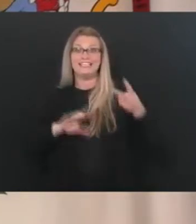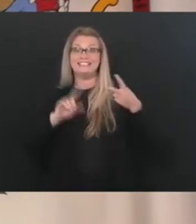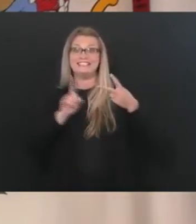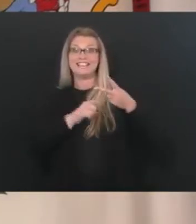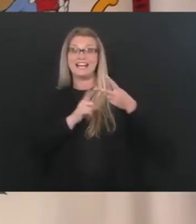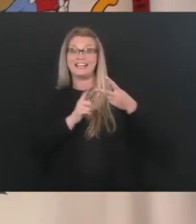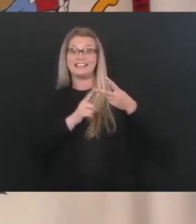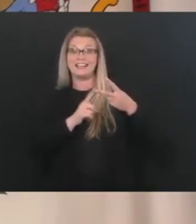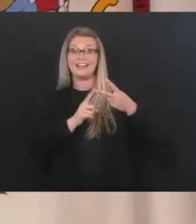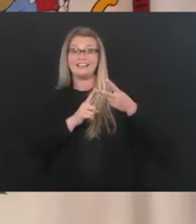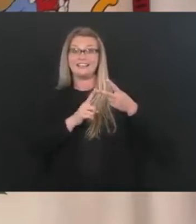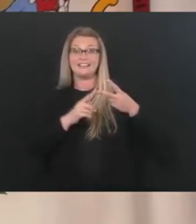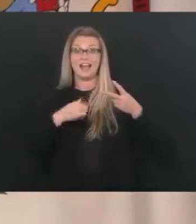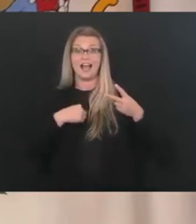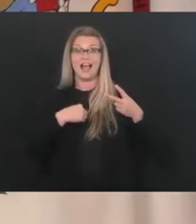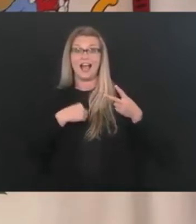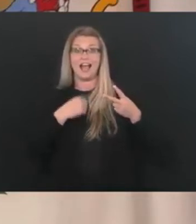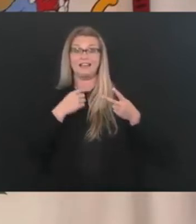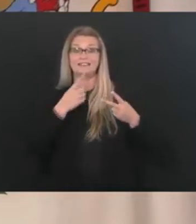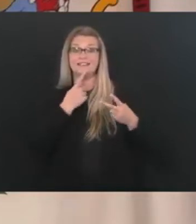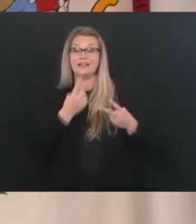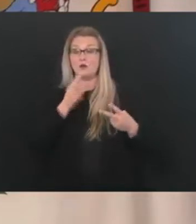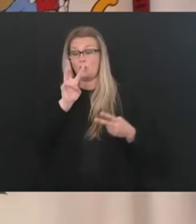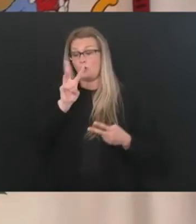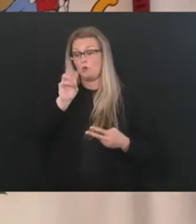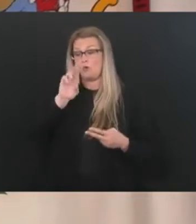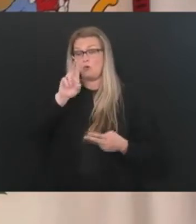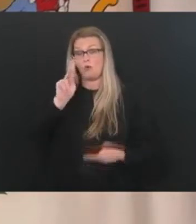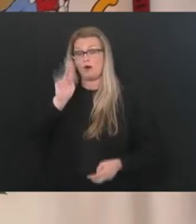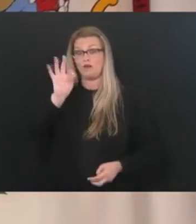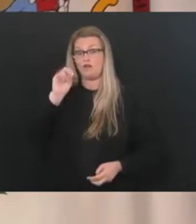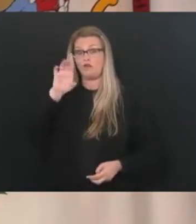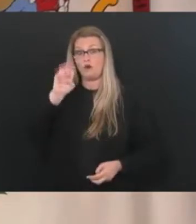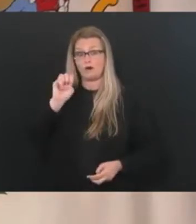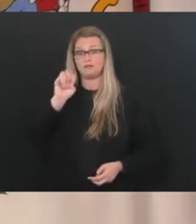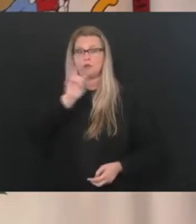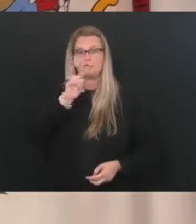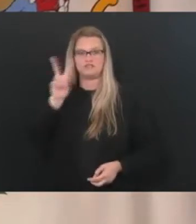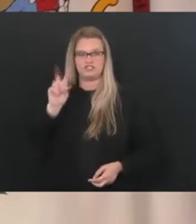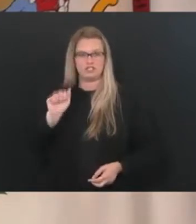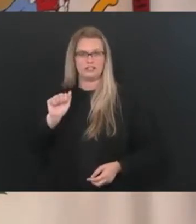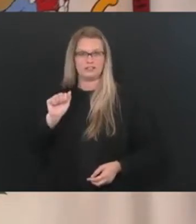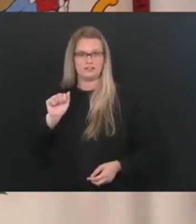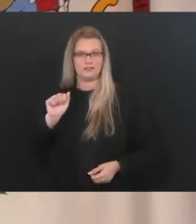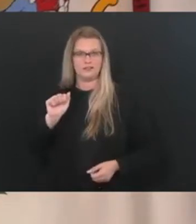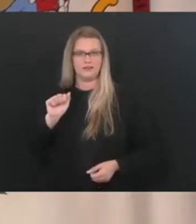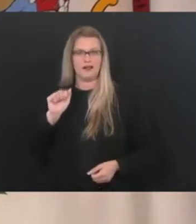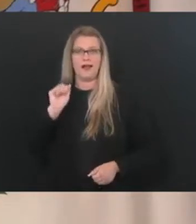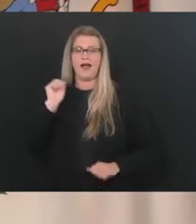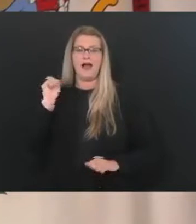FIRST THING THAT I PROMISED YOU AN ANSWER TO. THE SECOND THING THAT I PROMISED YOU AN ANSWER TO WAS WORKFORCE